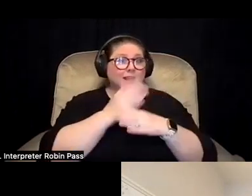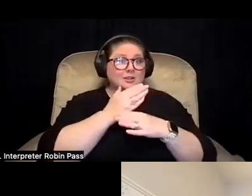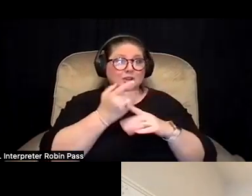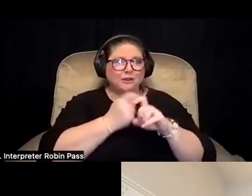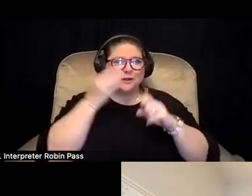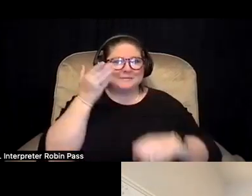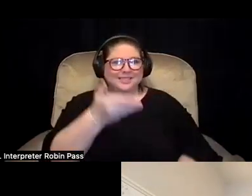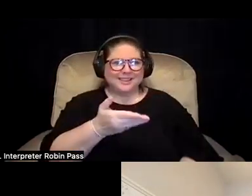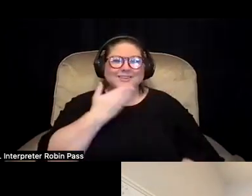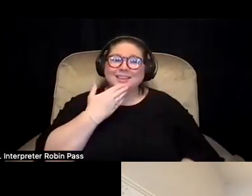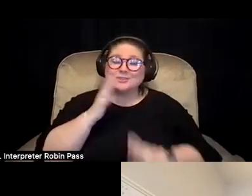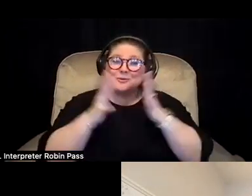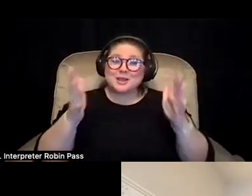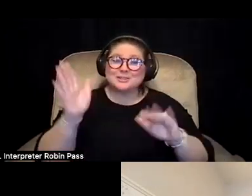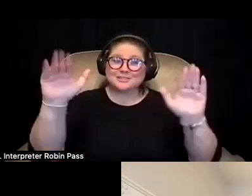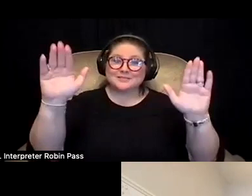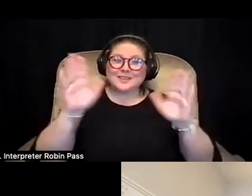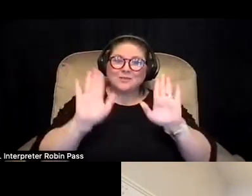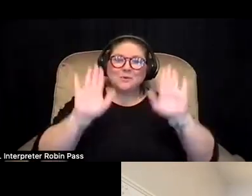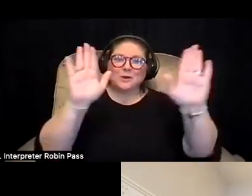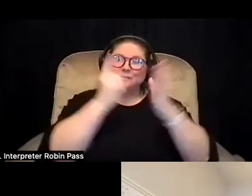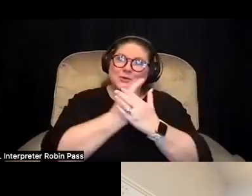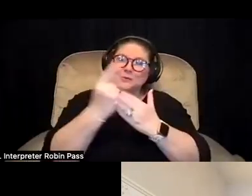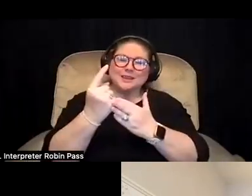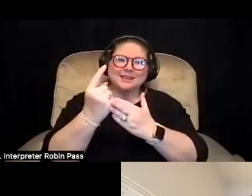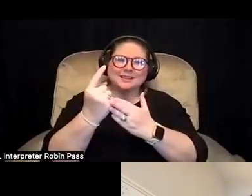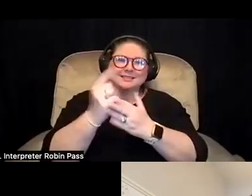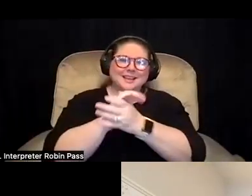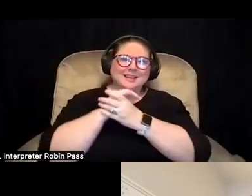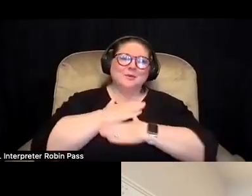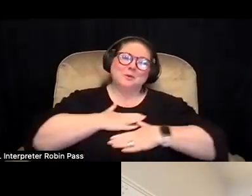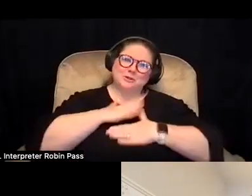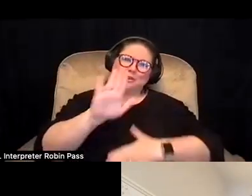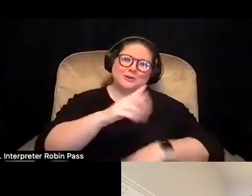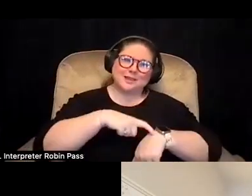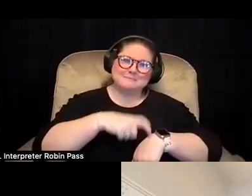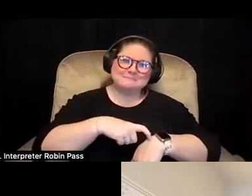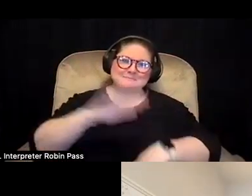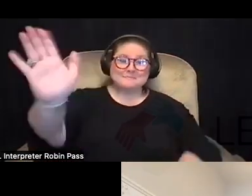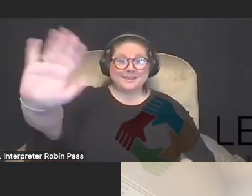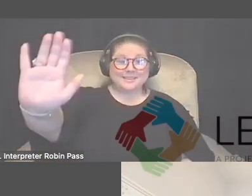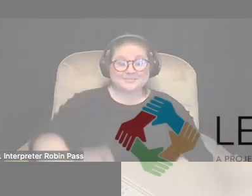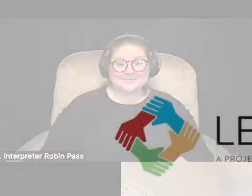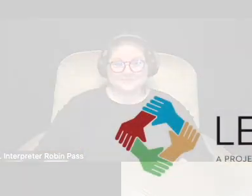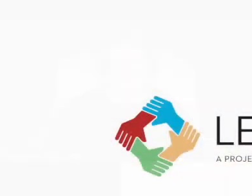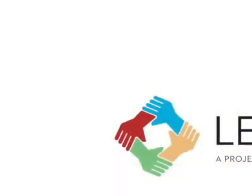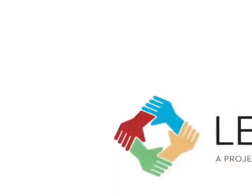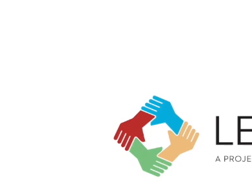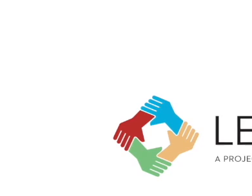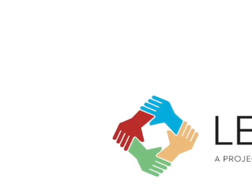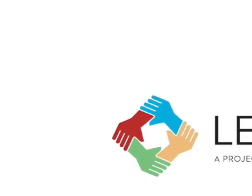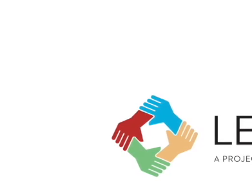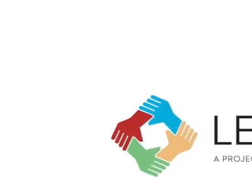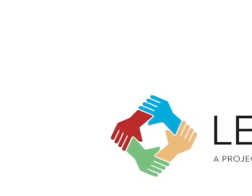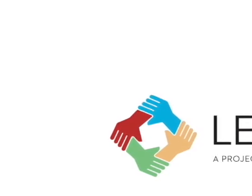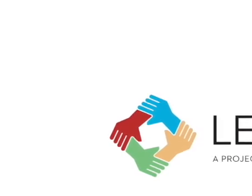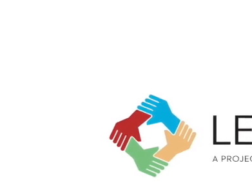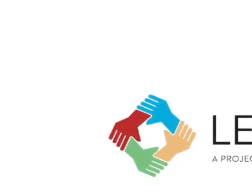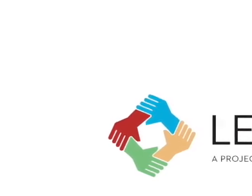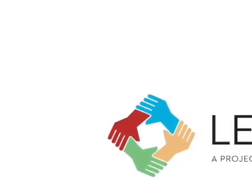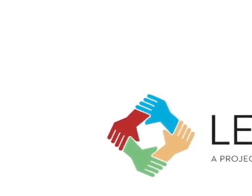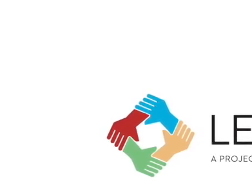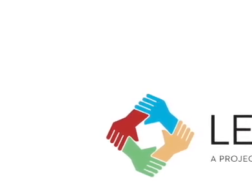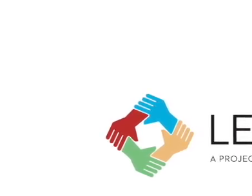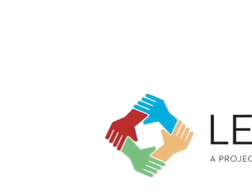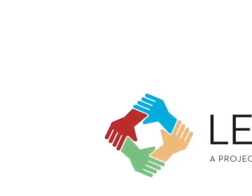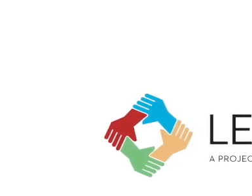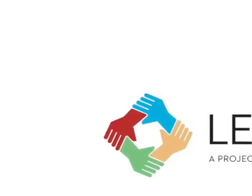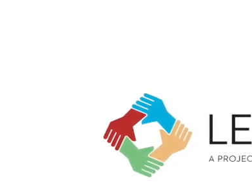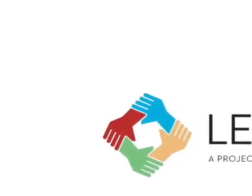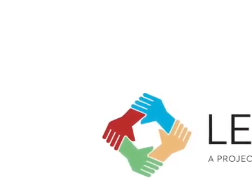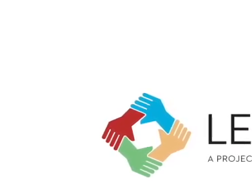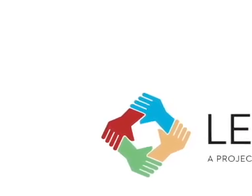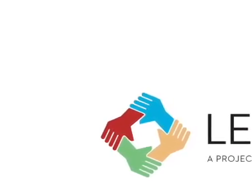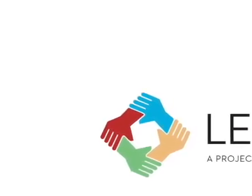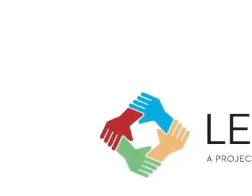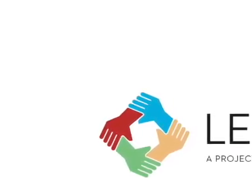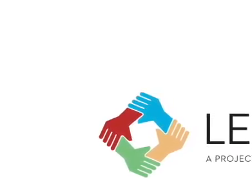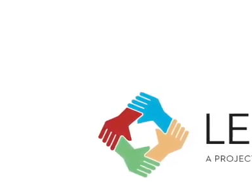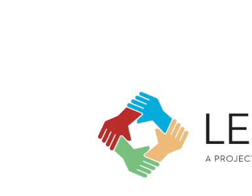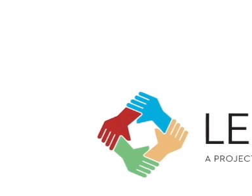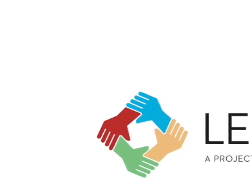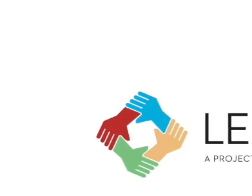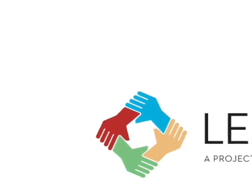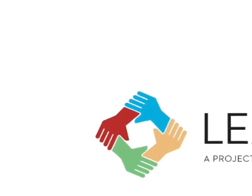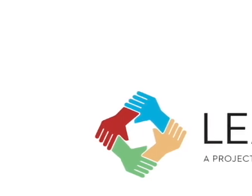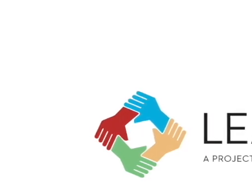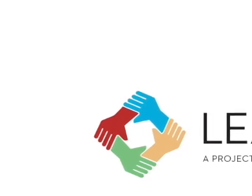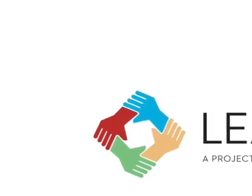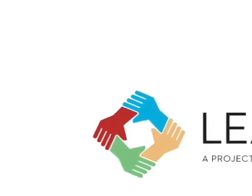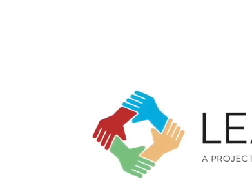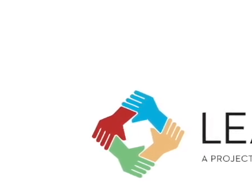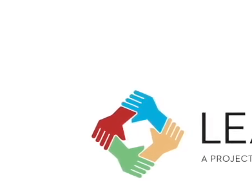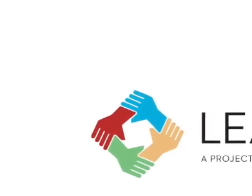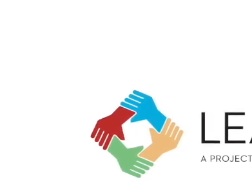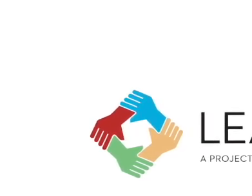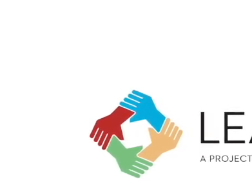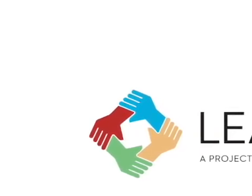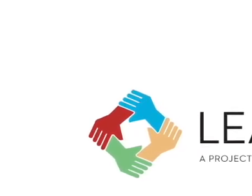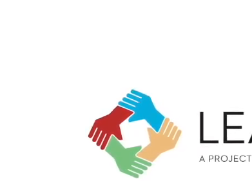thank you very much have a wonderful rest of your week and so appreciative of your time bye y'all